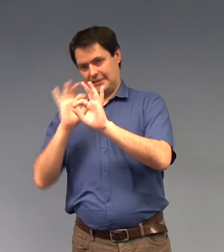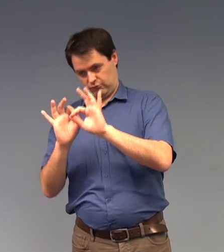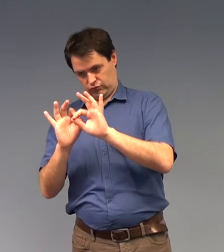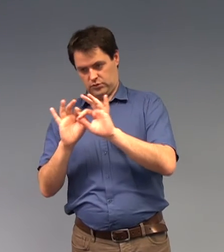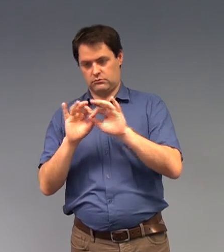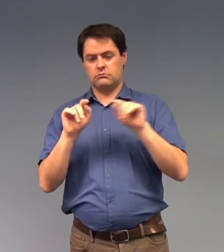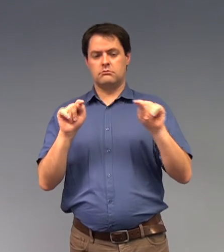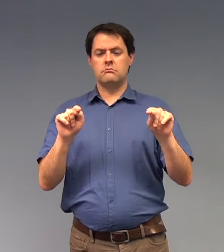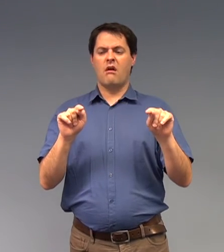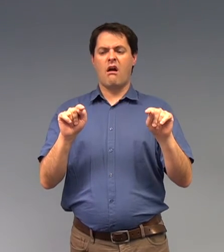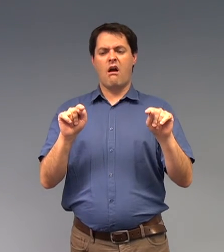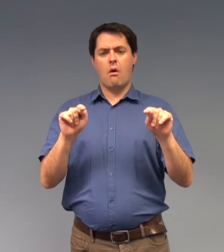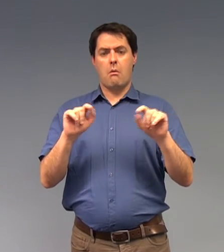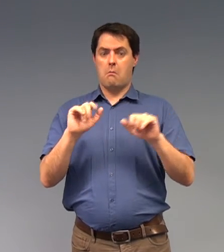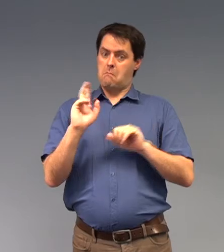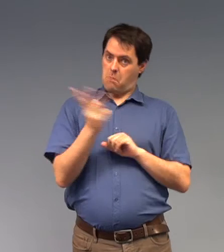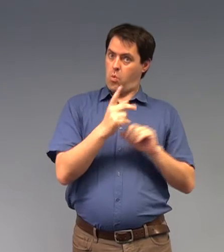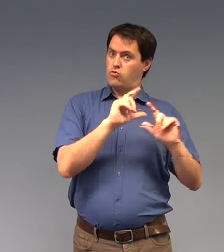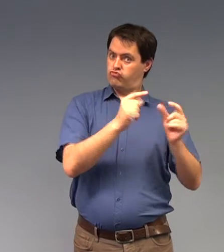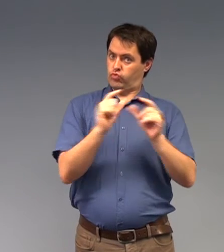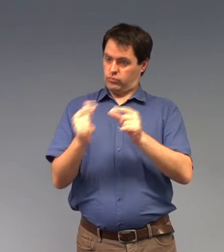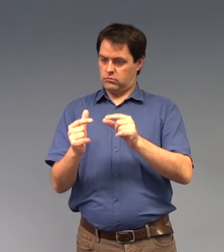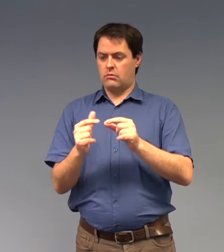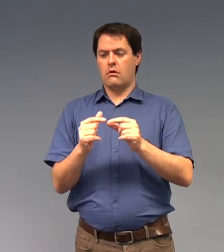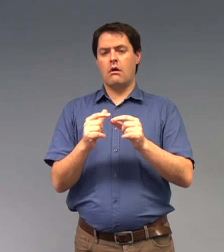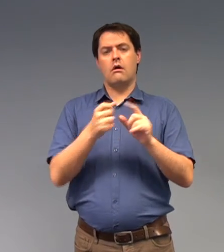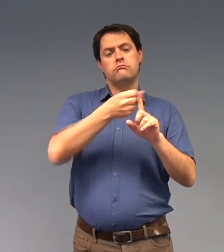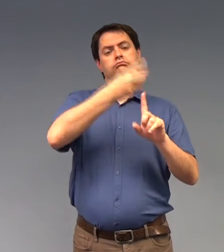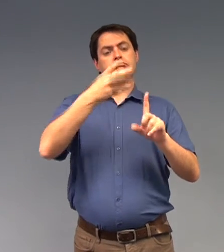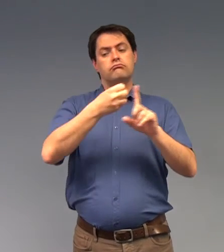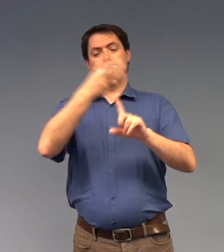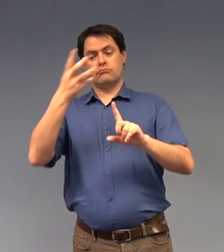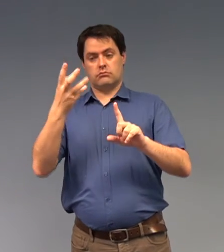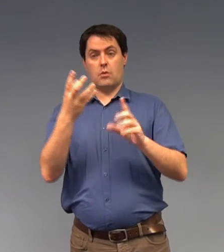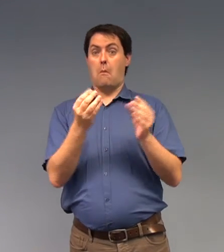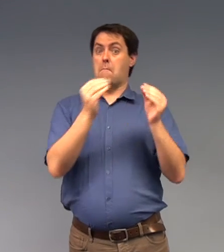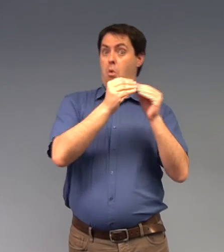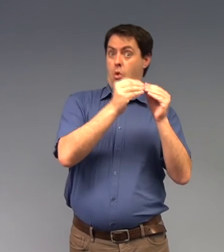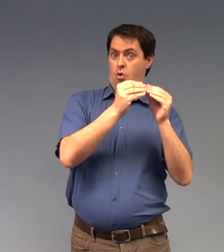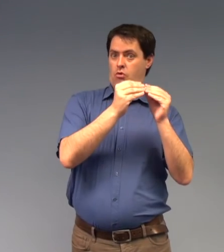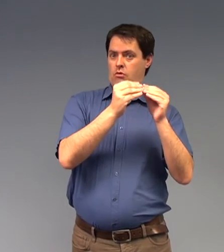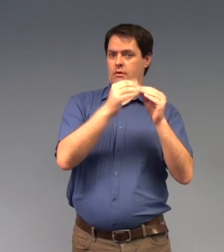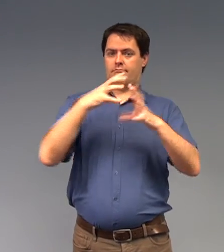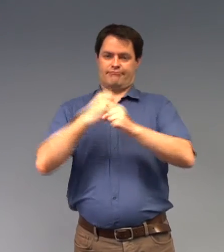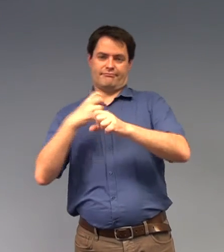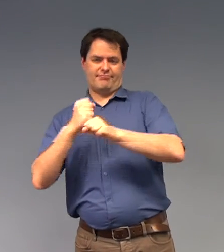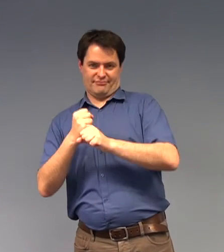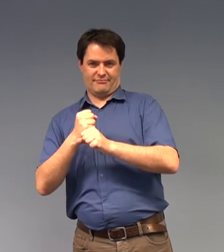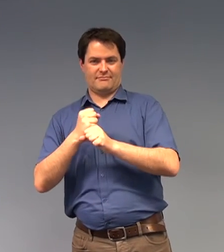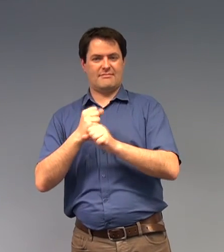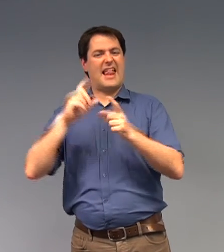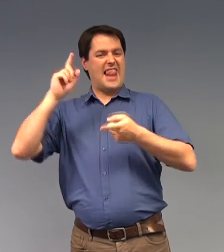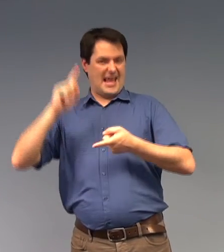it looks like both the DIs and hearing interpreters performed more enrichments than impoverishments.